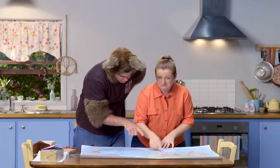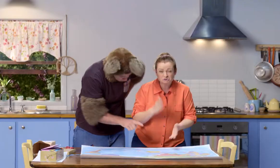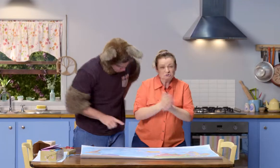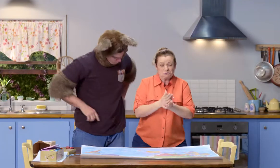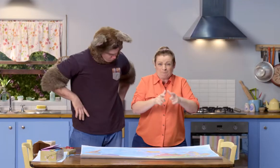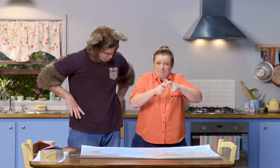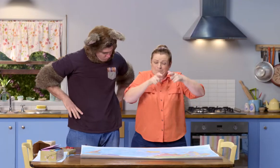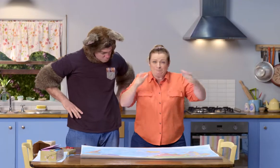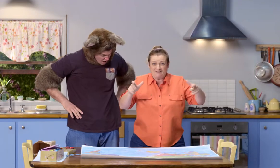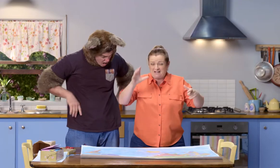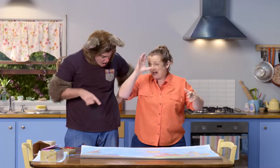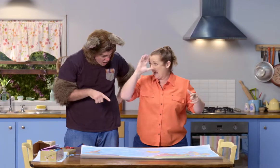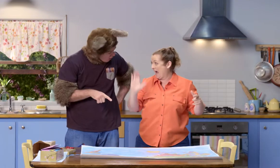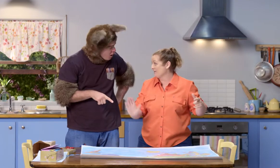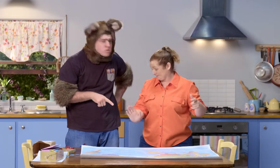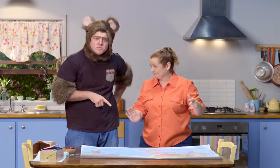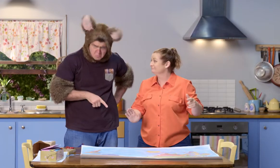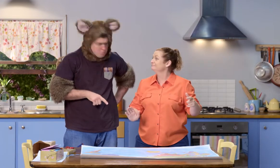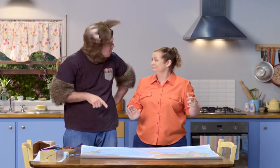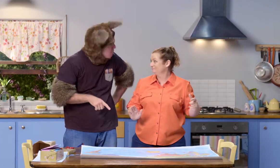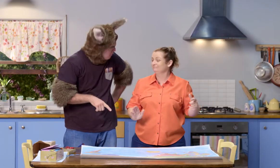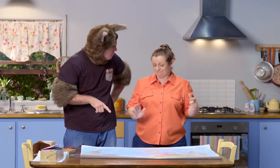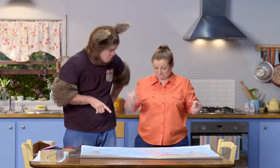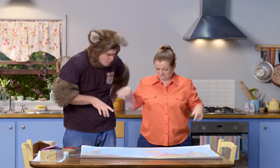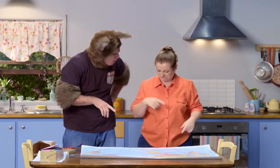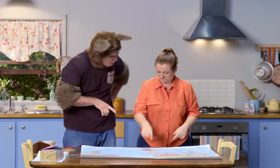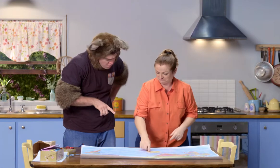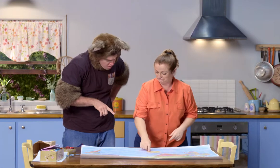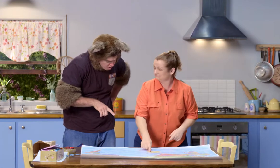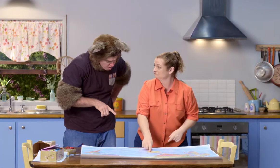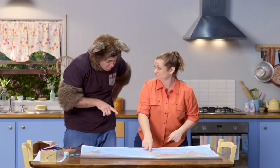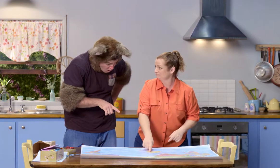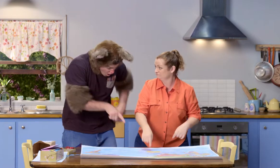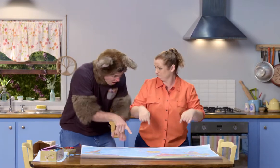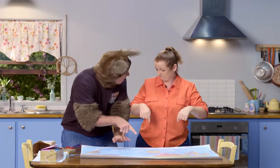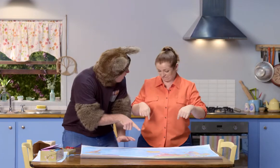Mm-hm. It's a very big country. OK. We are here.